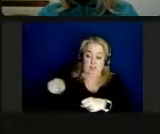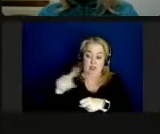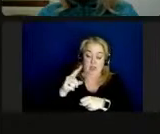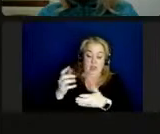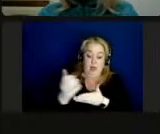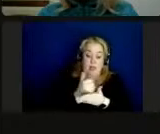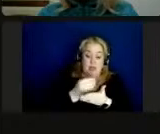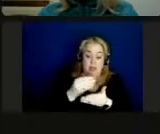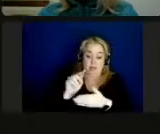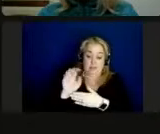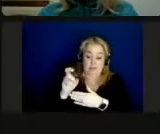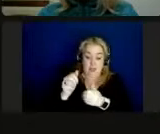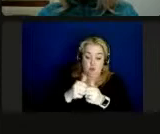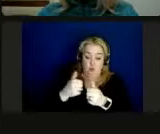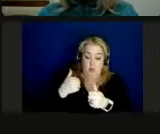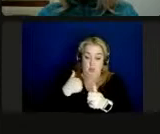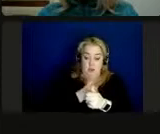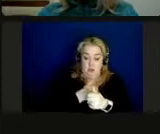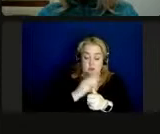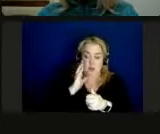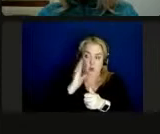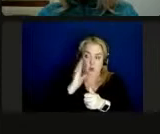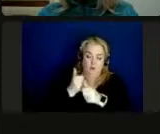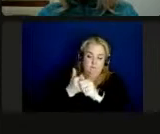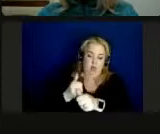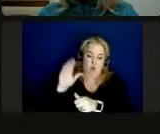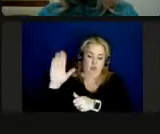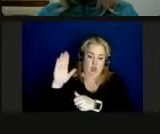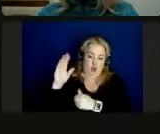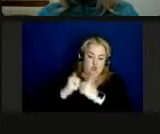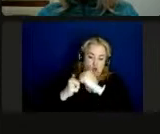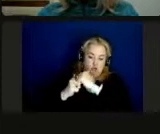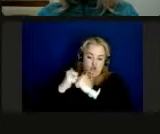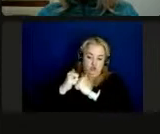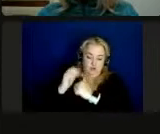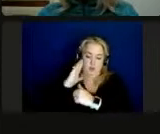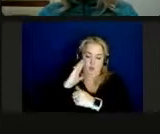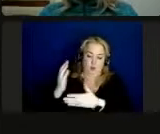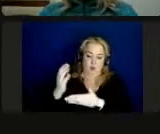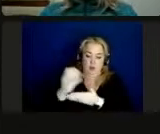EMPIRE? WHAT'S THE BASIS ON THE PART